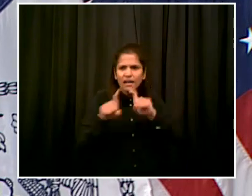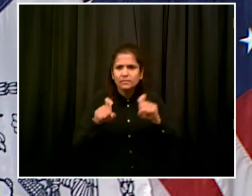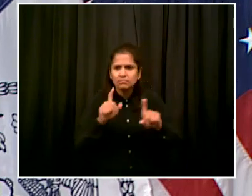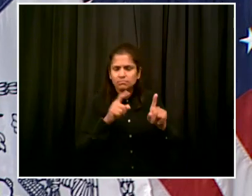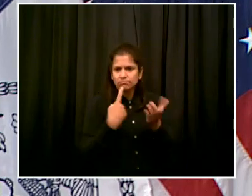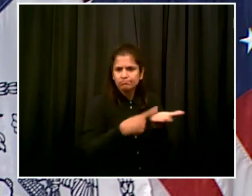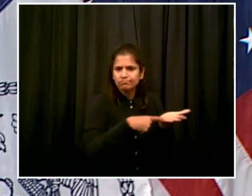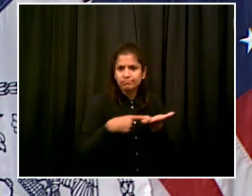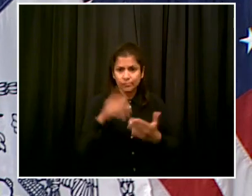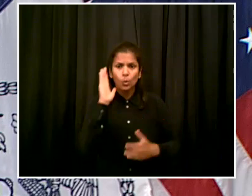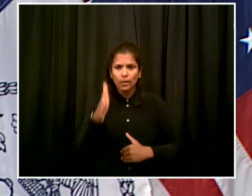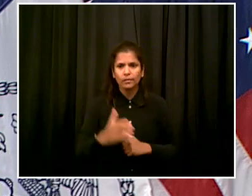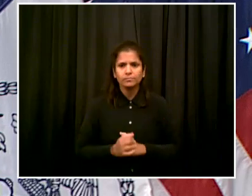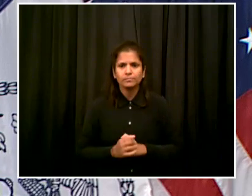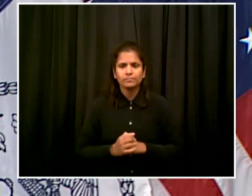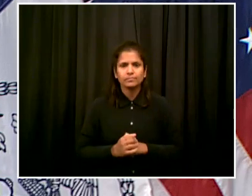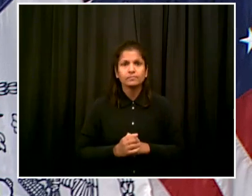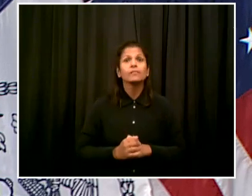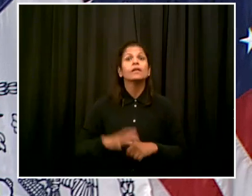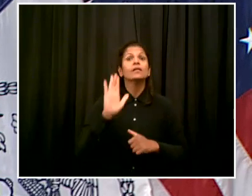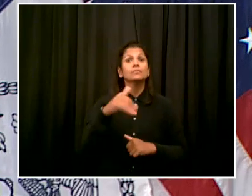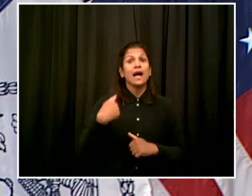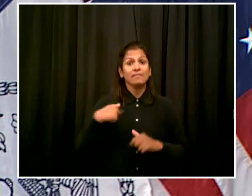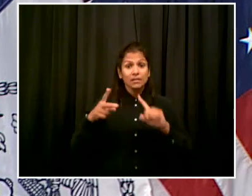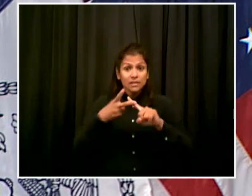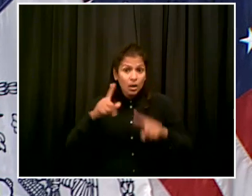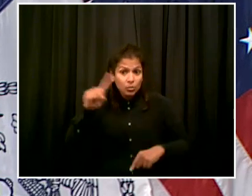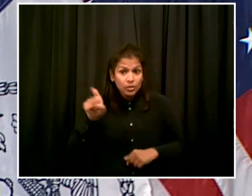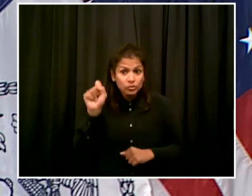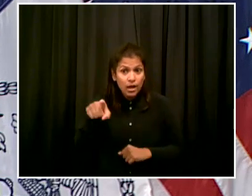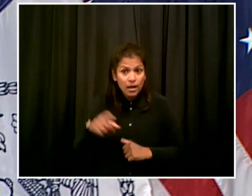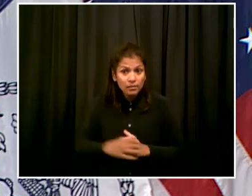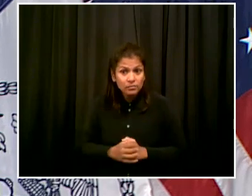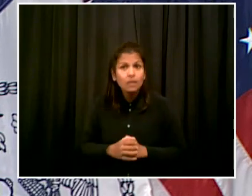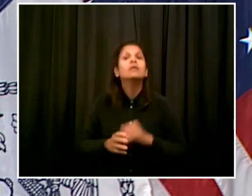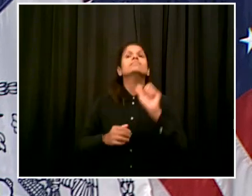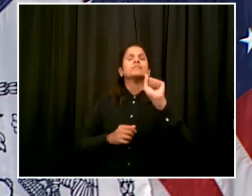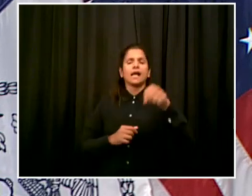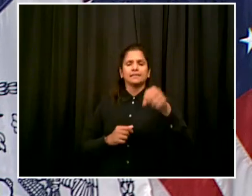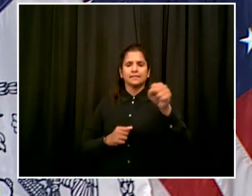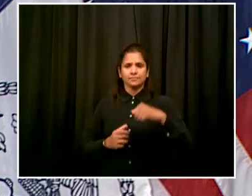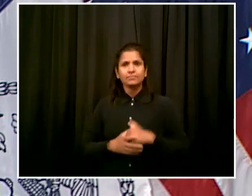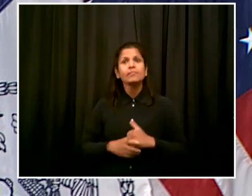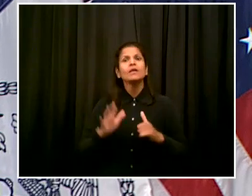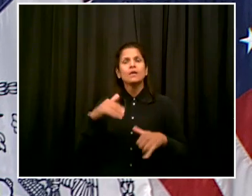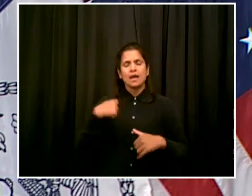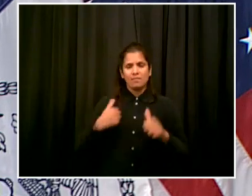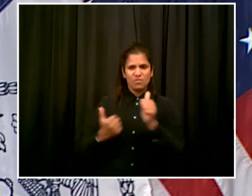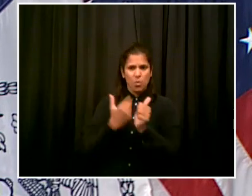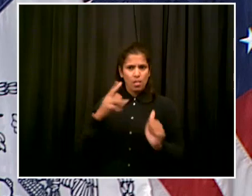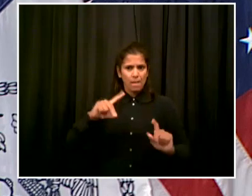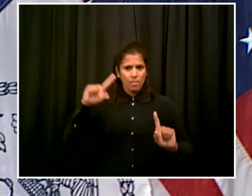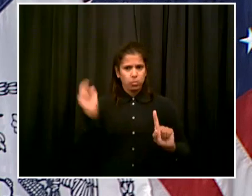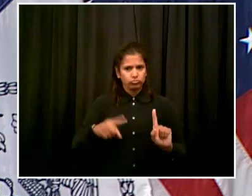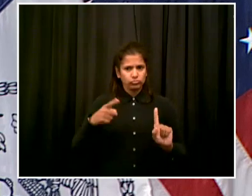THANK YOU, FOR RAISG INTHTA. WE WILL LOOK INTO THAT. THERE ARE A LOT OPIF ECS ETT HA CREATE SAFETY